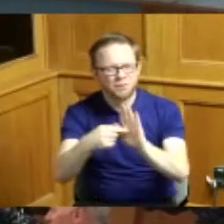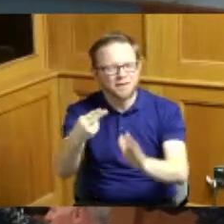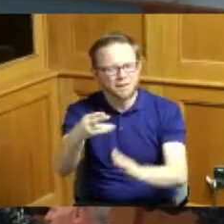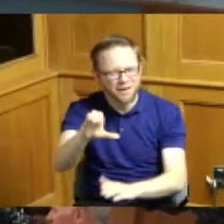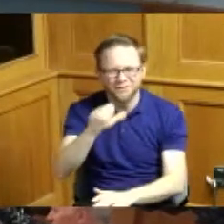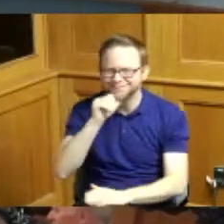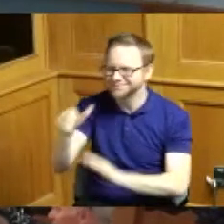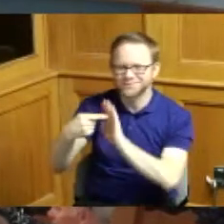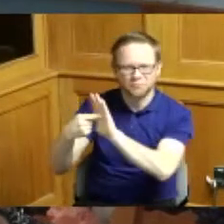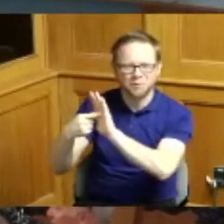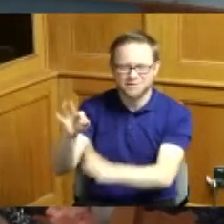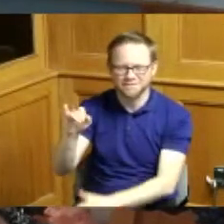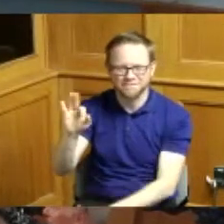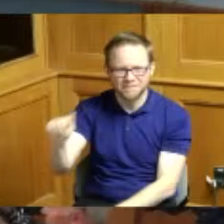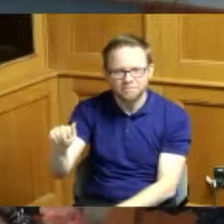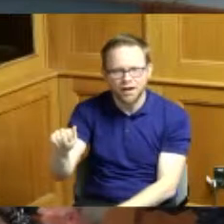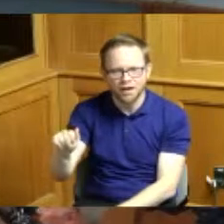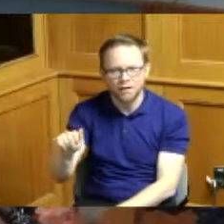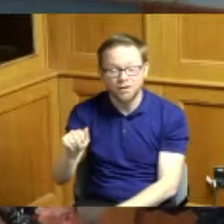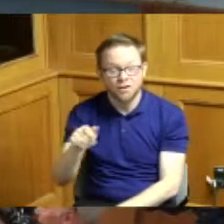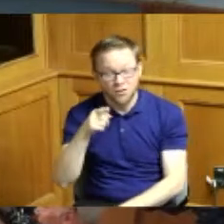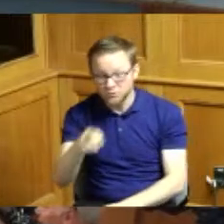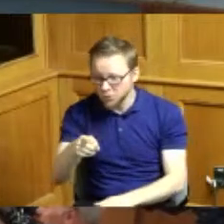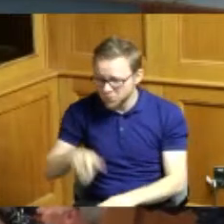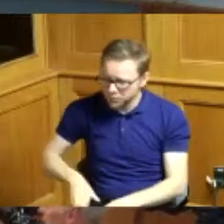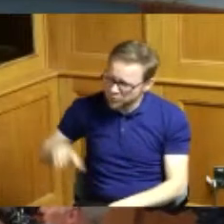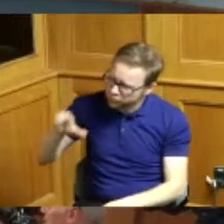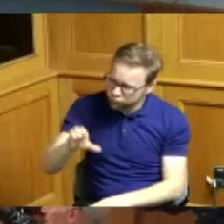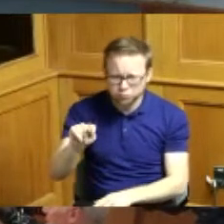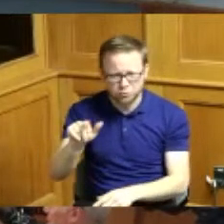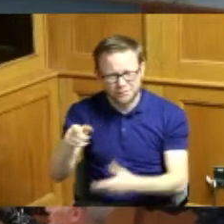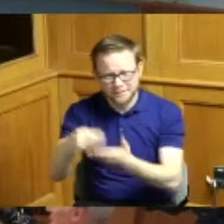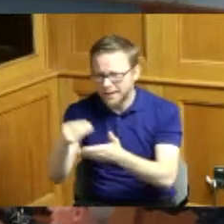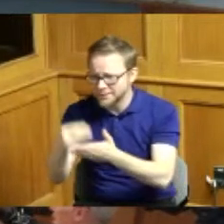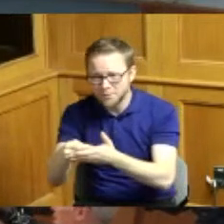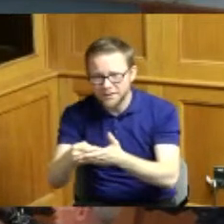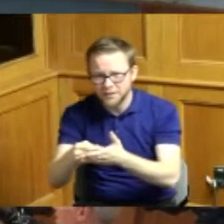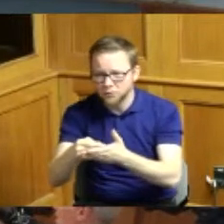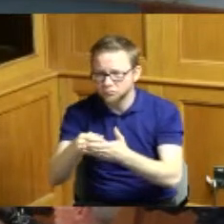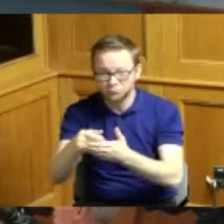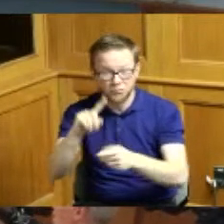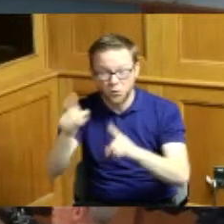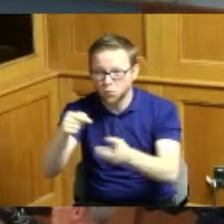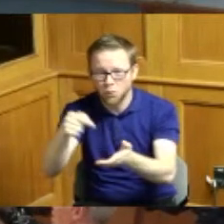your timeline to spend our tax dollars is whenever you say it is on this or any other issue I would